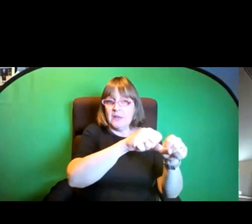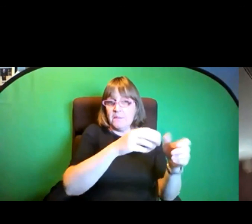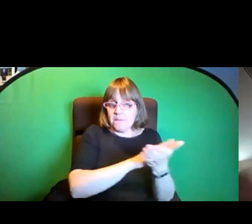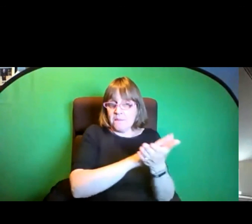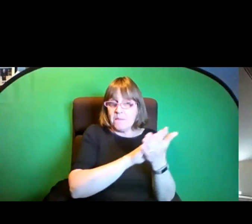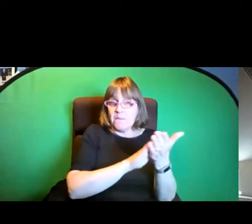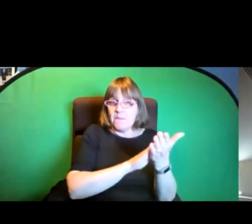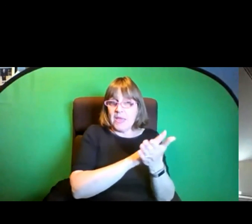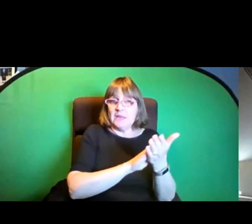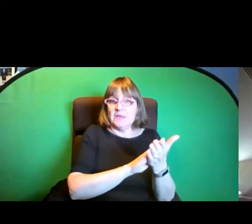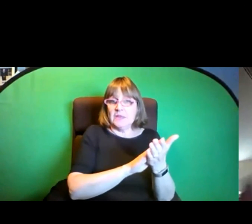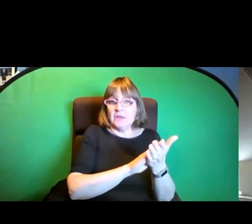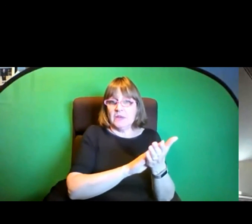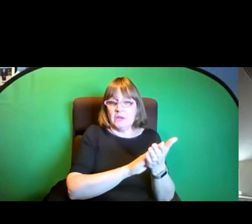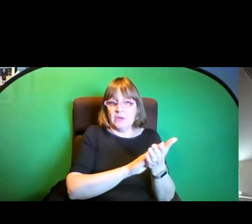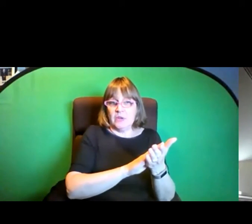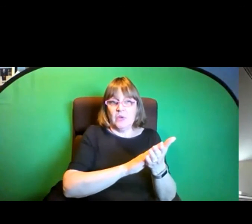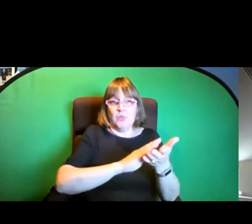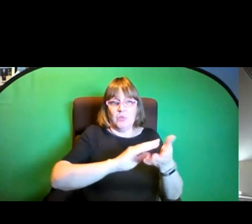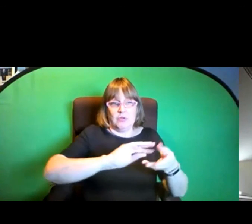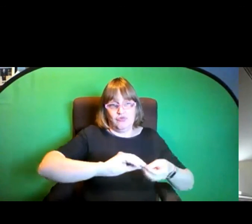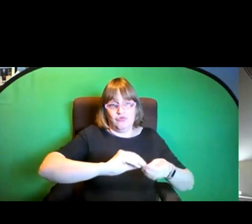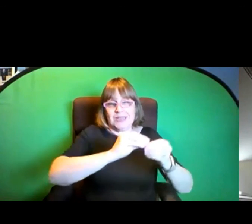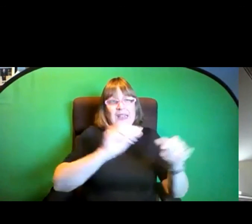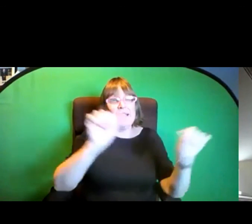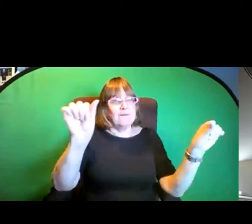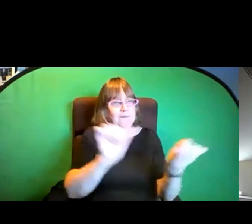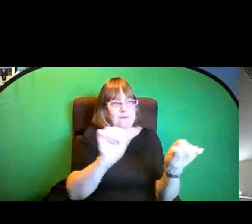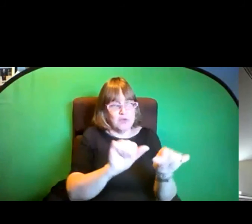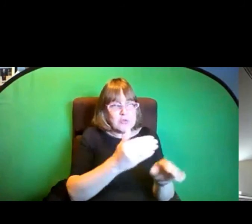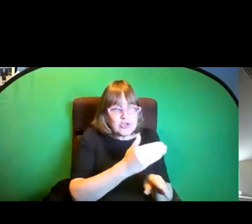far fewer jobs than we actually need to see than we want to see or that we could see